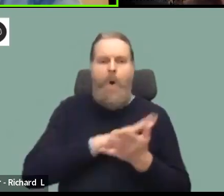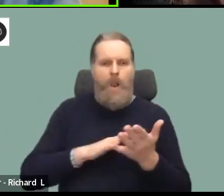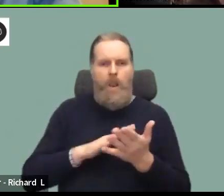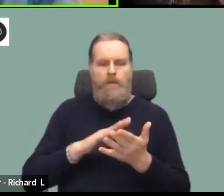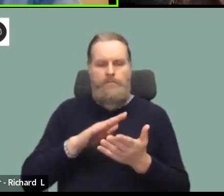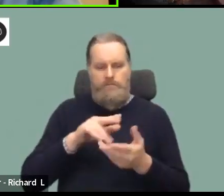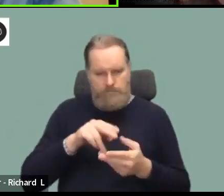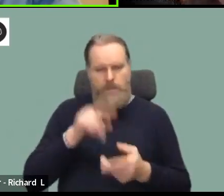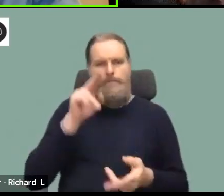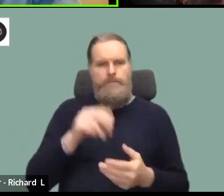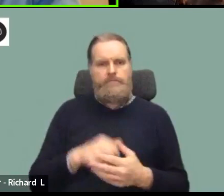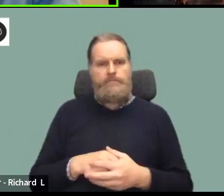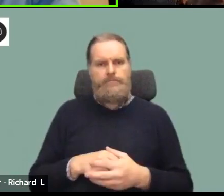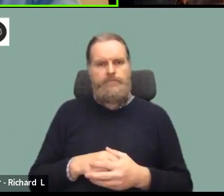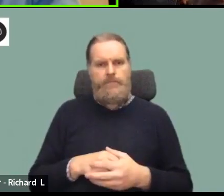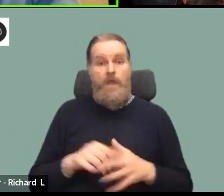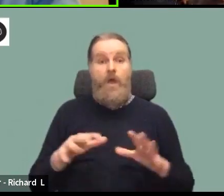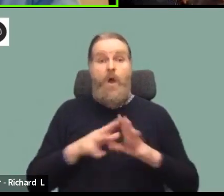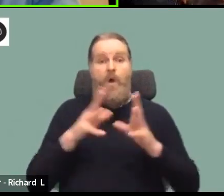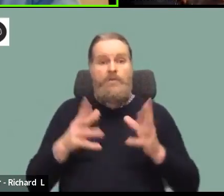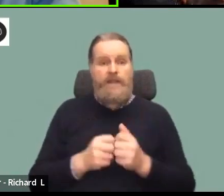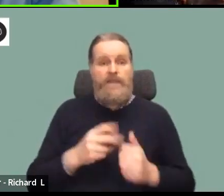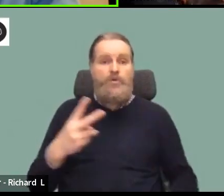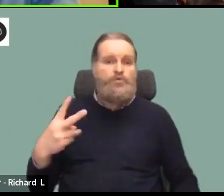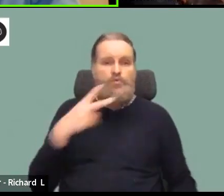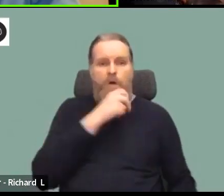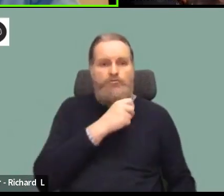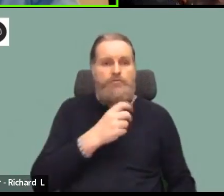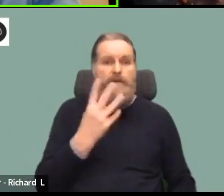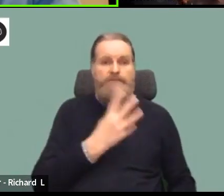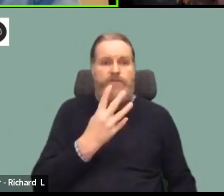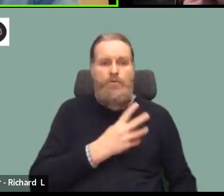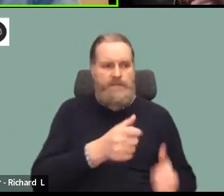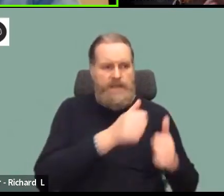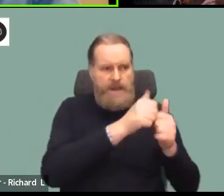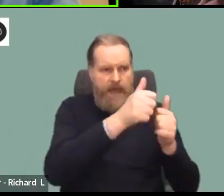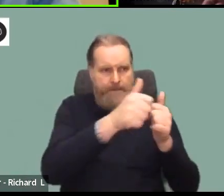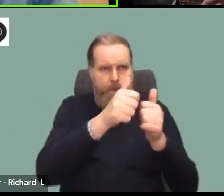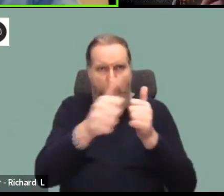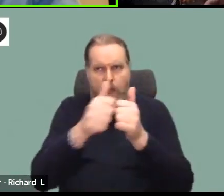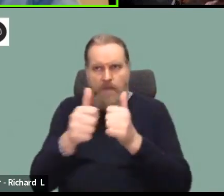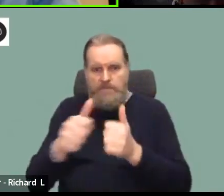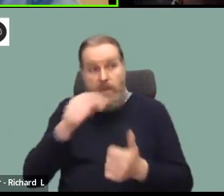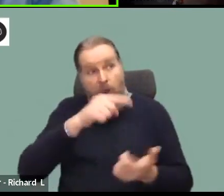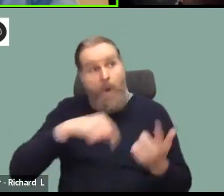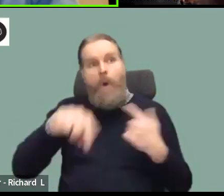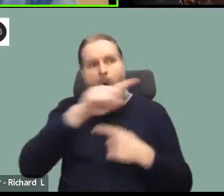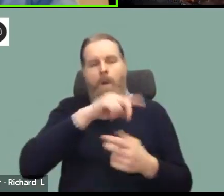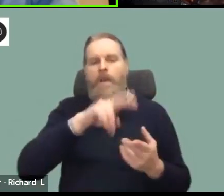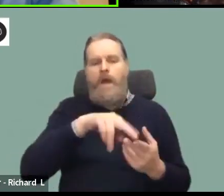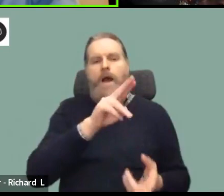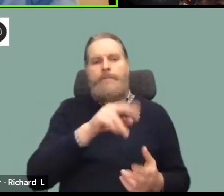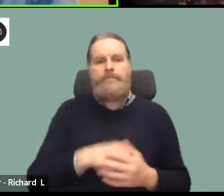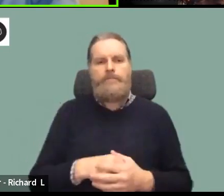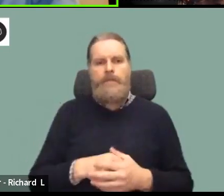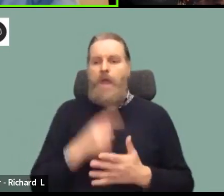want more money for everyone. that we have validated, that's the 214 and the 214 employers in the ballot the 214 employers in the ballot. And therefore we are not going